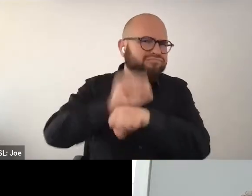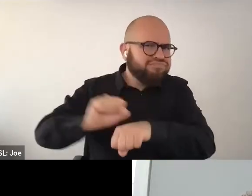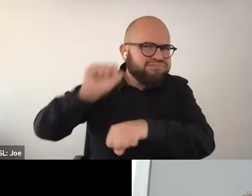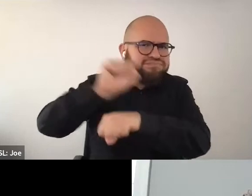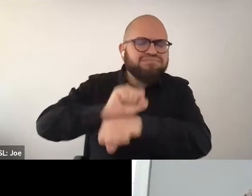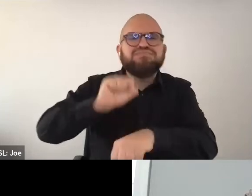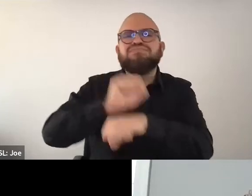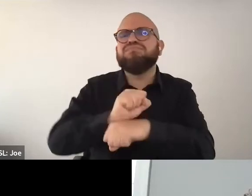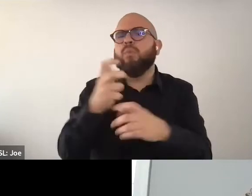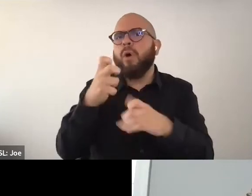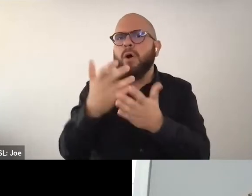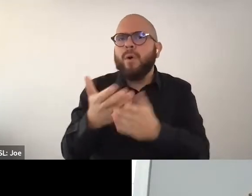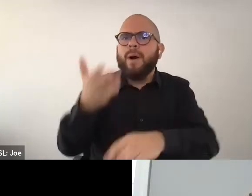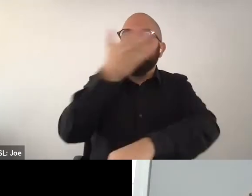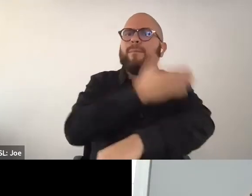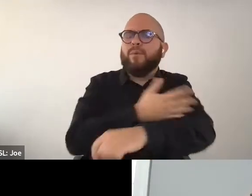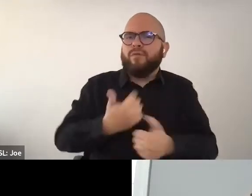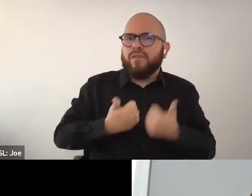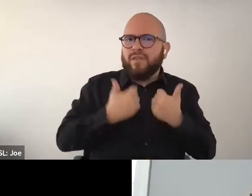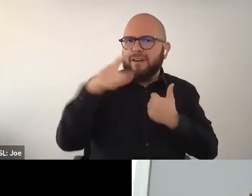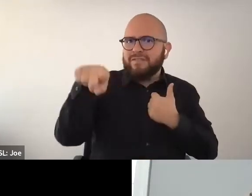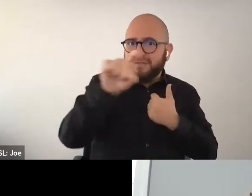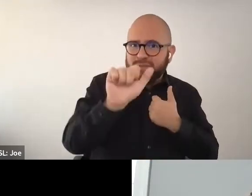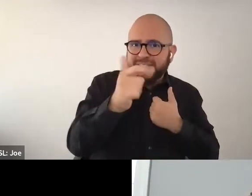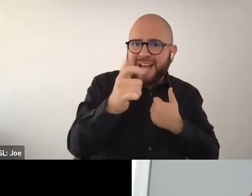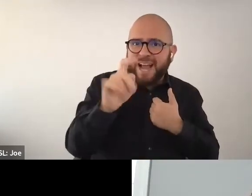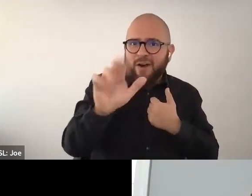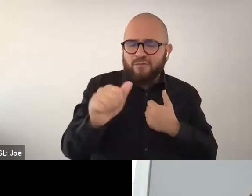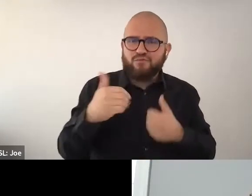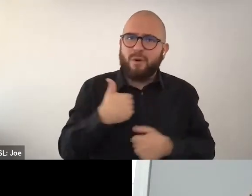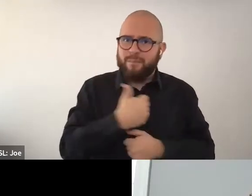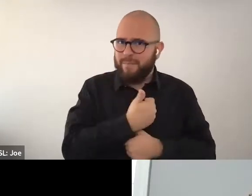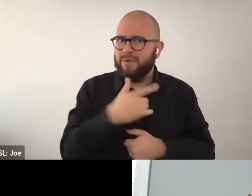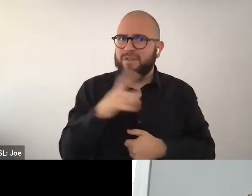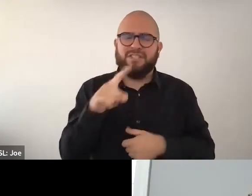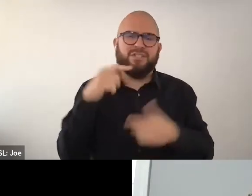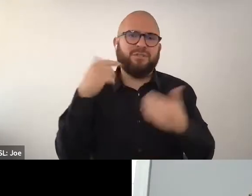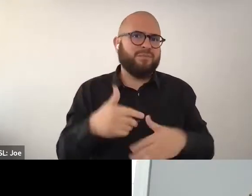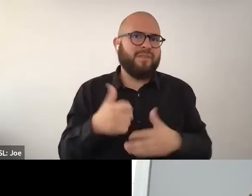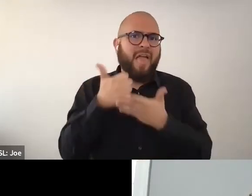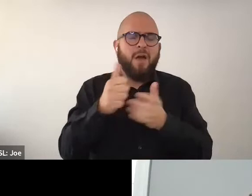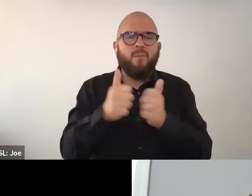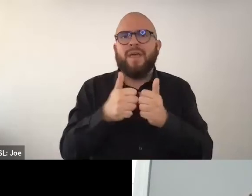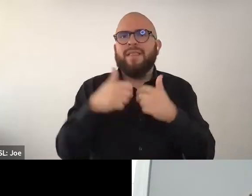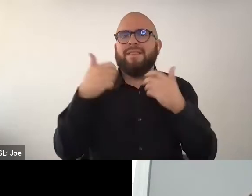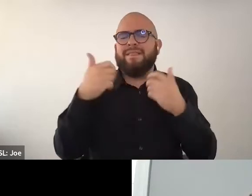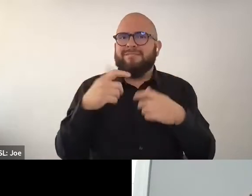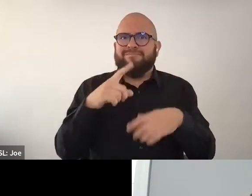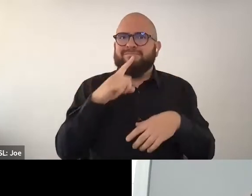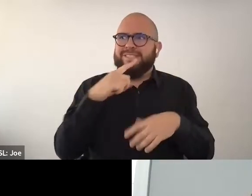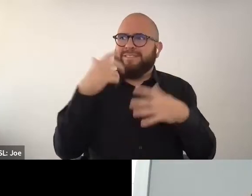of SAG-AFTRA members, enforcing some of the most groundbreaking union contracts in the entertainment industry.